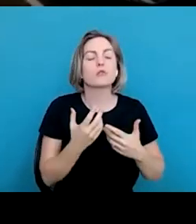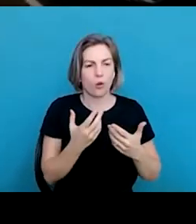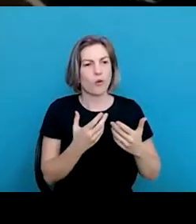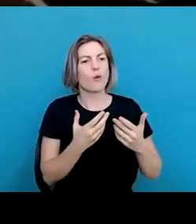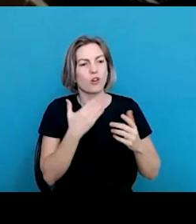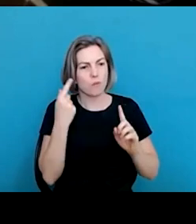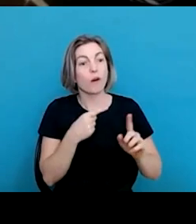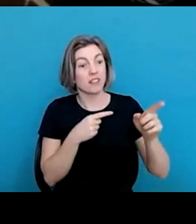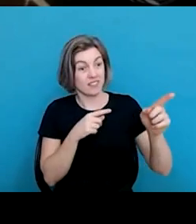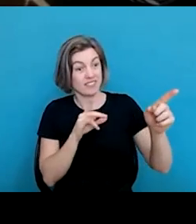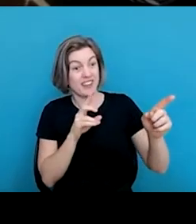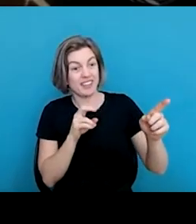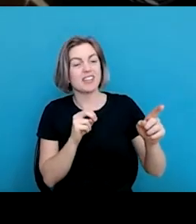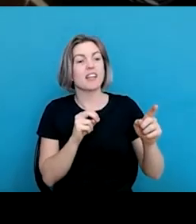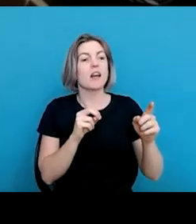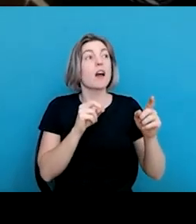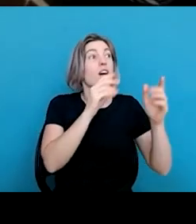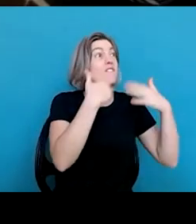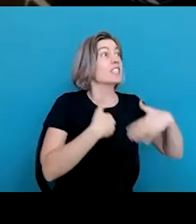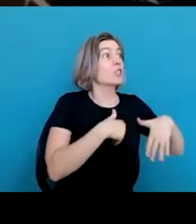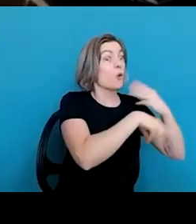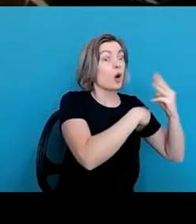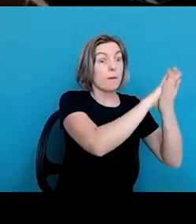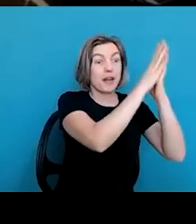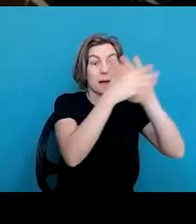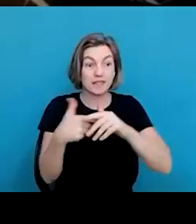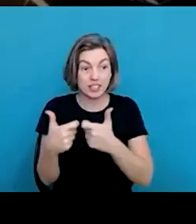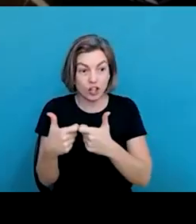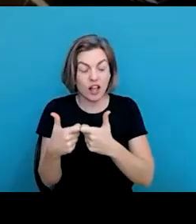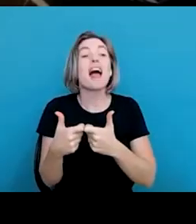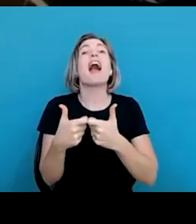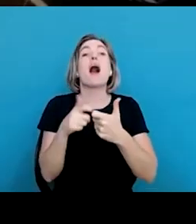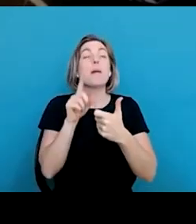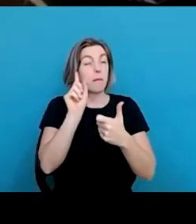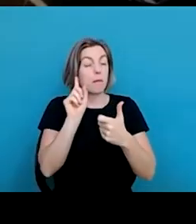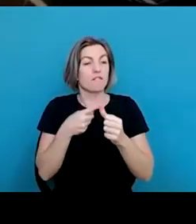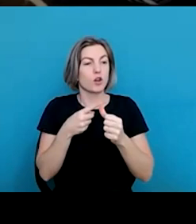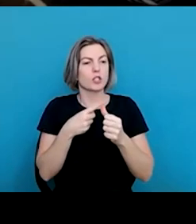digitization of a physical world to then choose what level is suitable for any individual